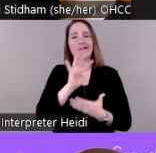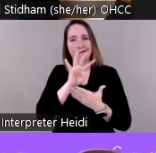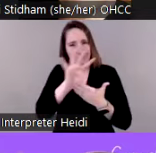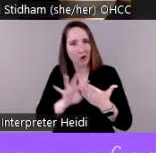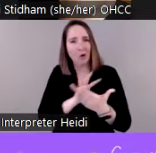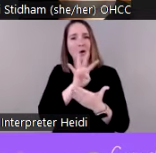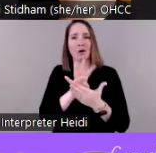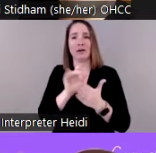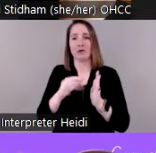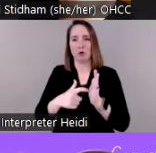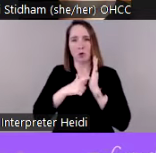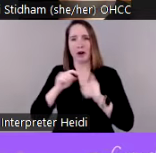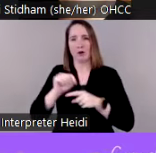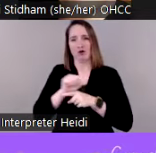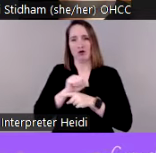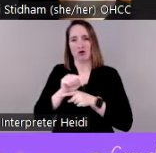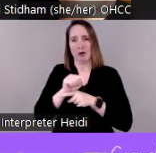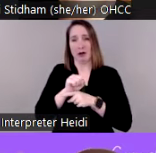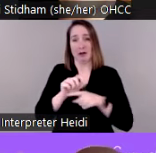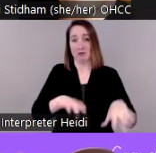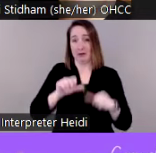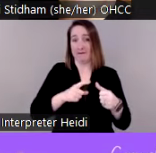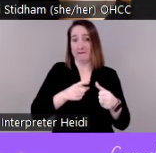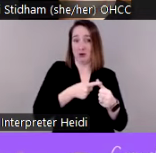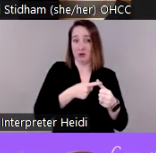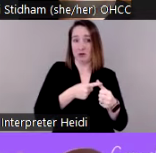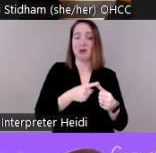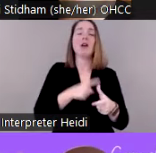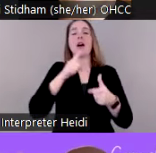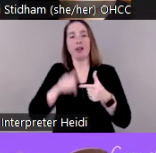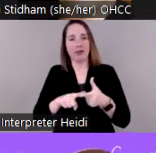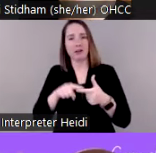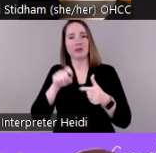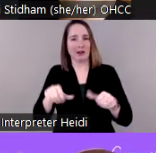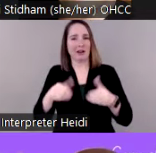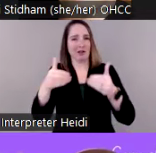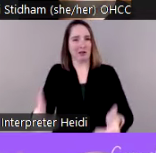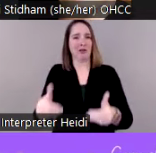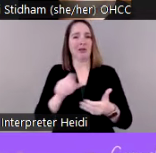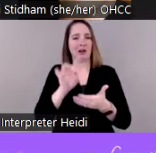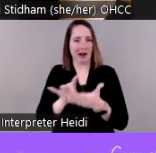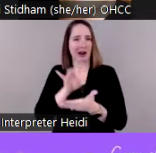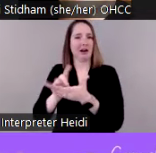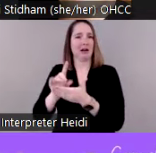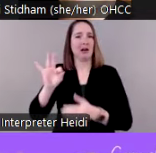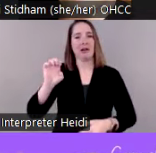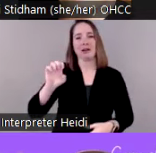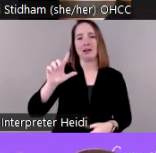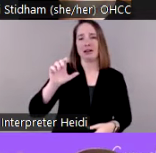required training that you take first and then you can move on to 8 hours of